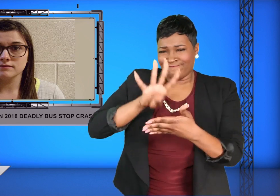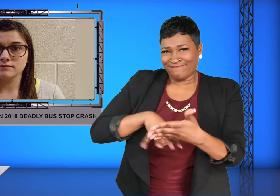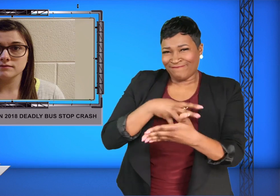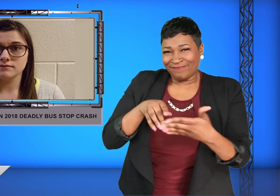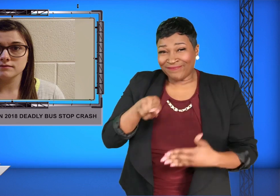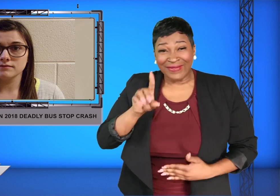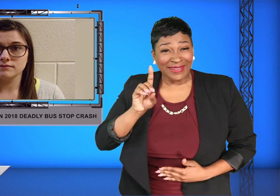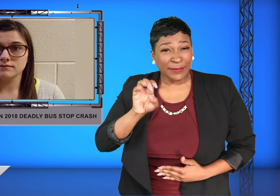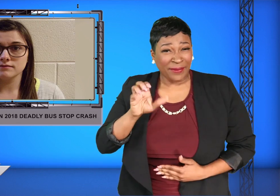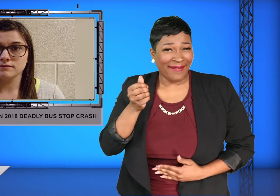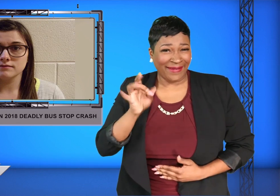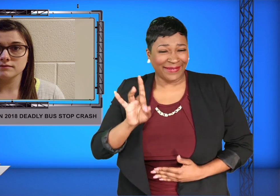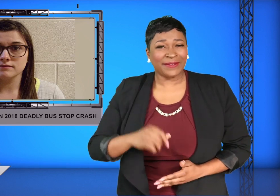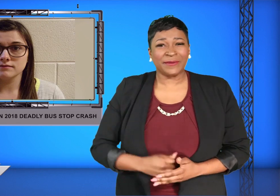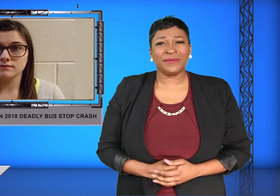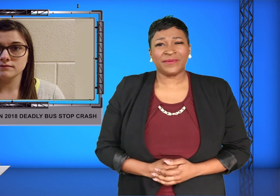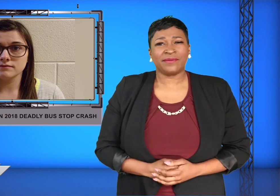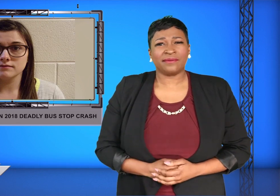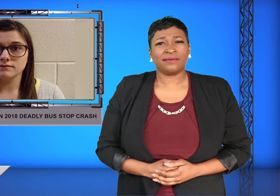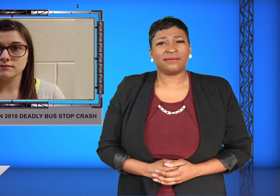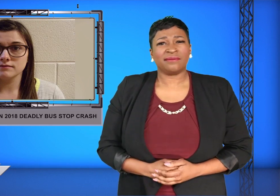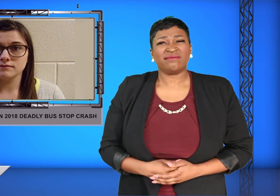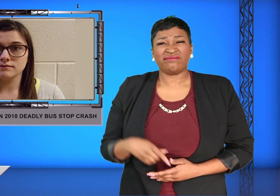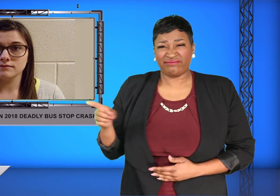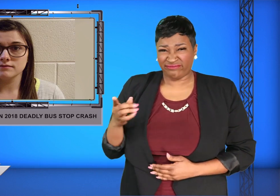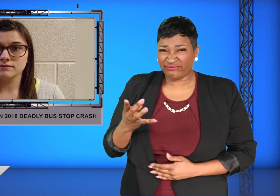Shepherd's sentencing hearing is scheduled for December 18.